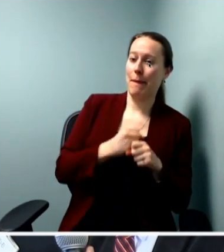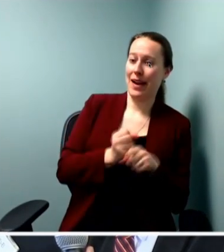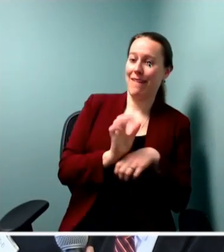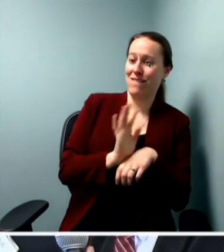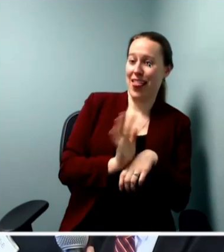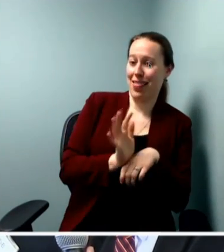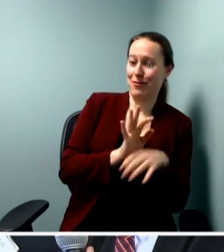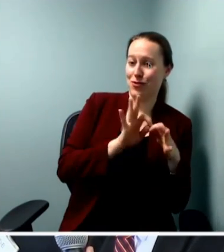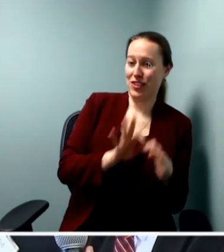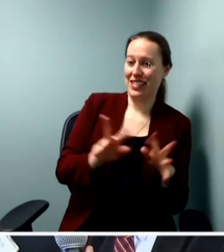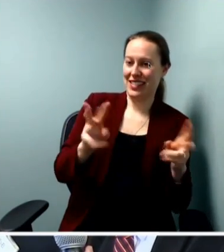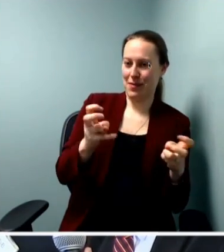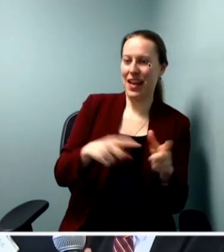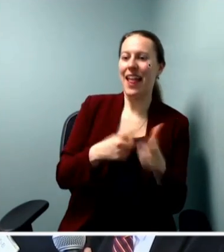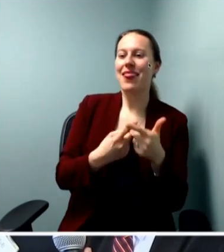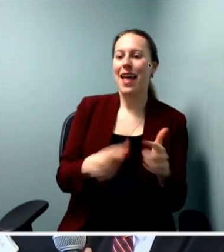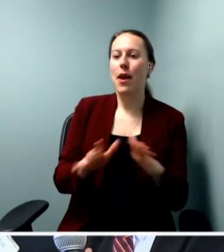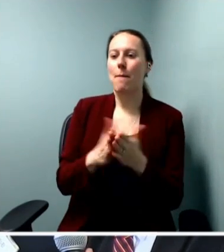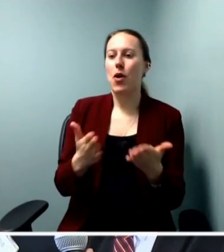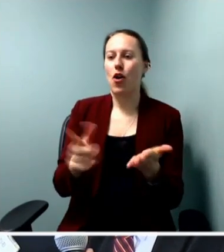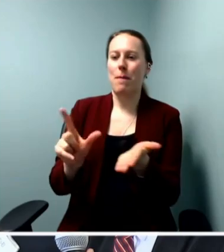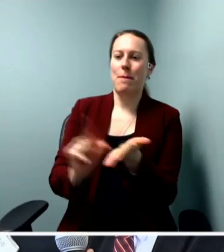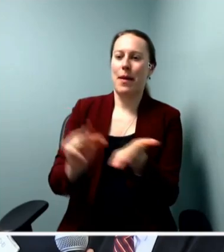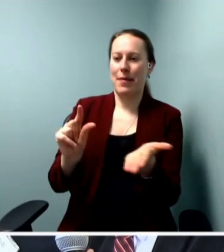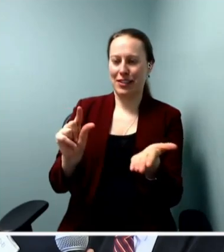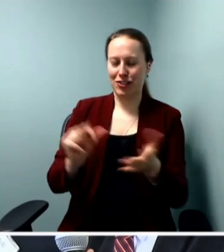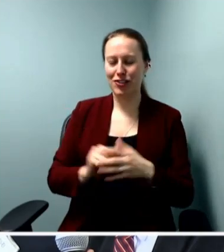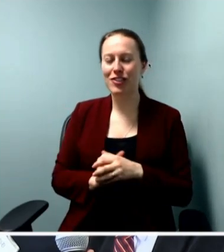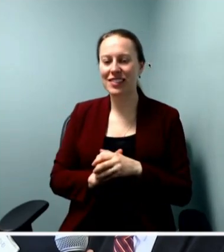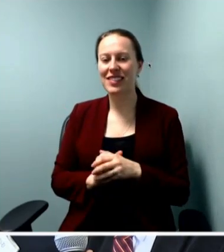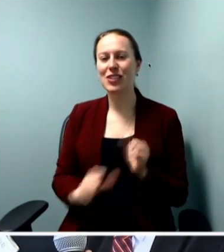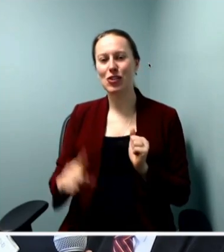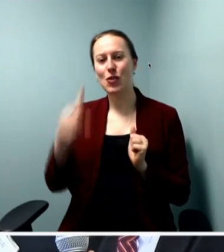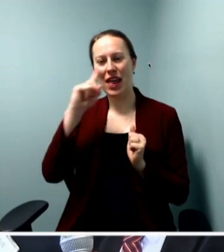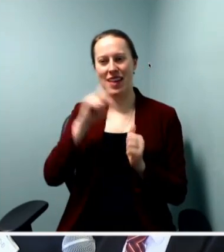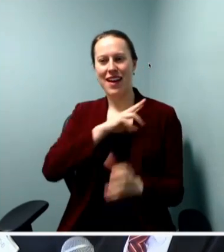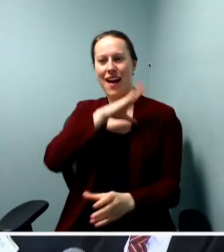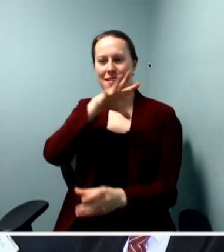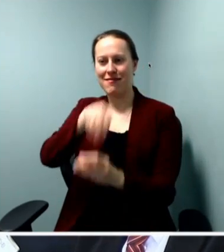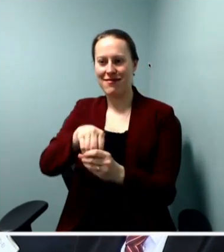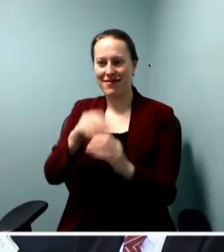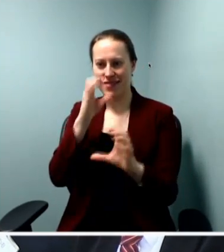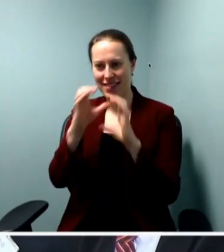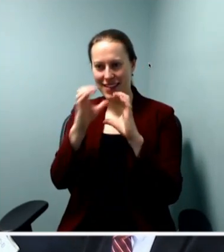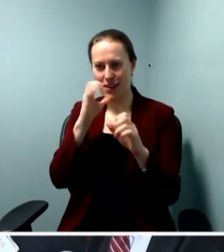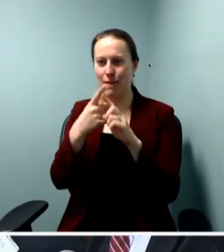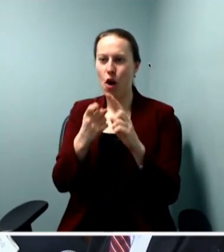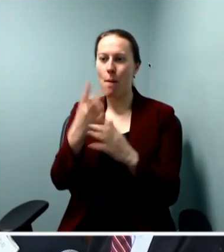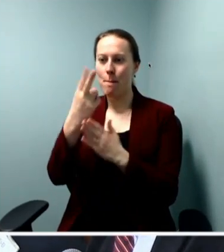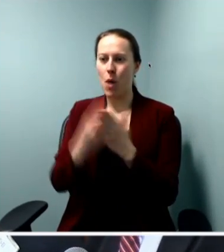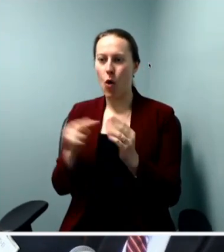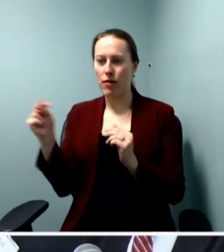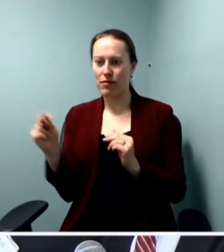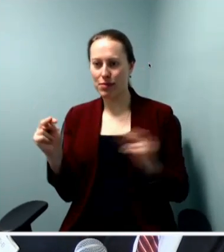come out about it. So, I think I come to the conversation today from both sides. As an administrator and as an artist.